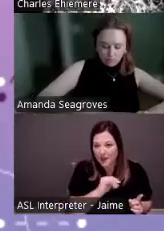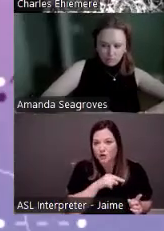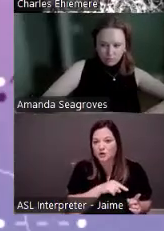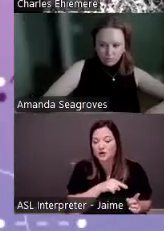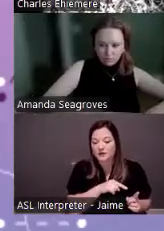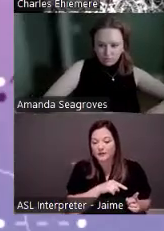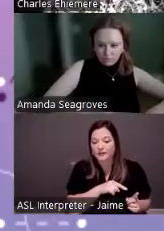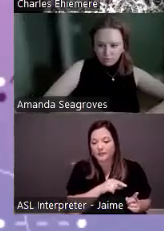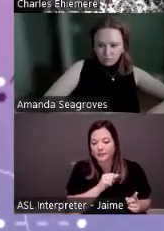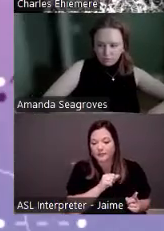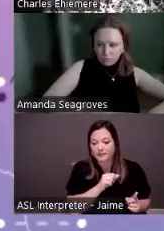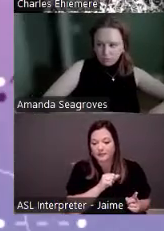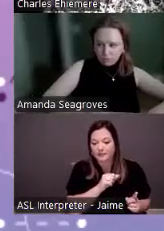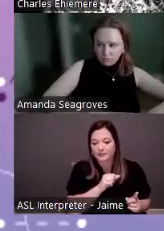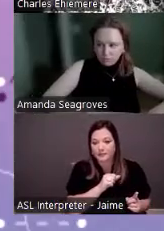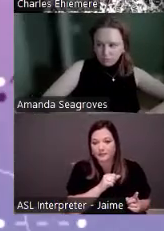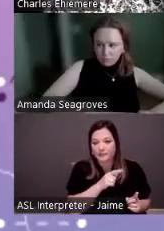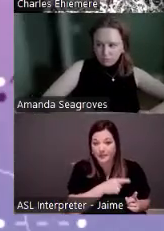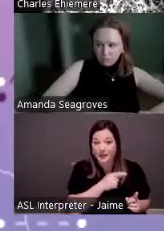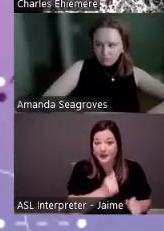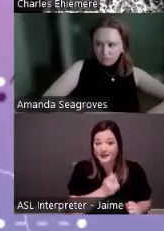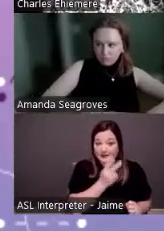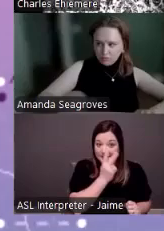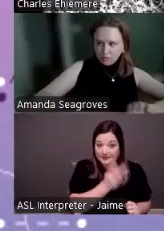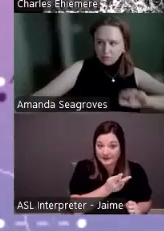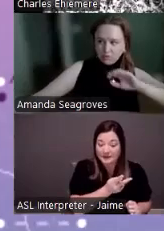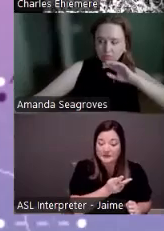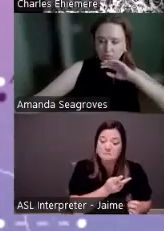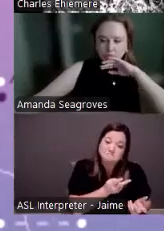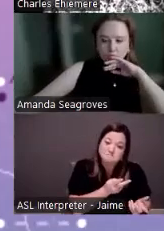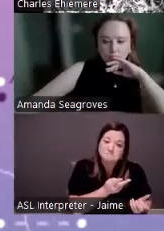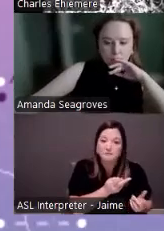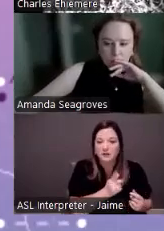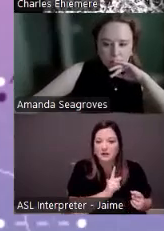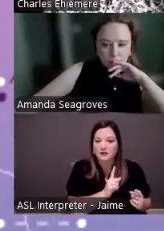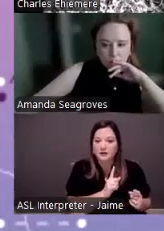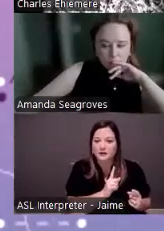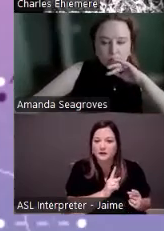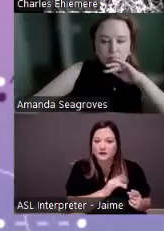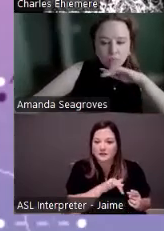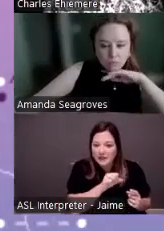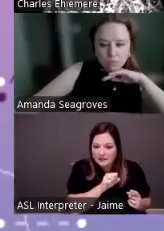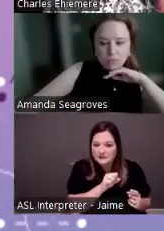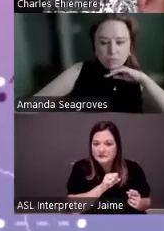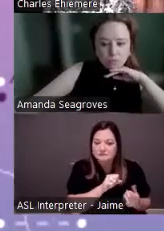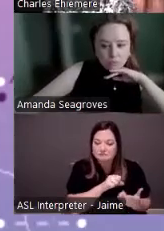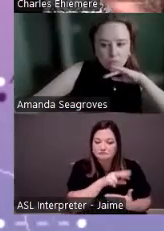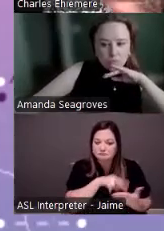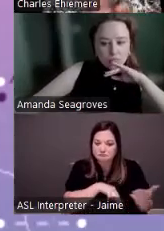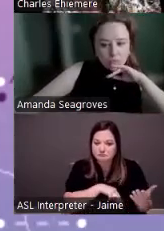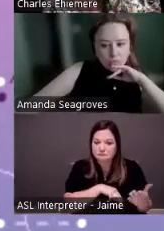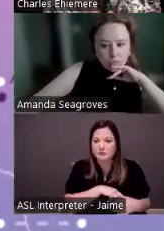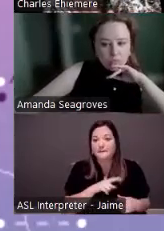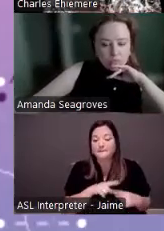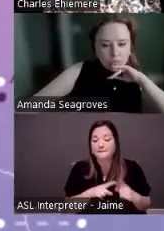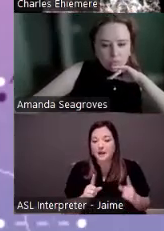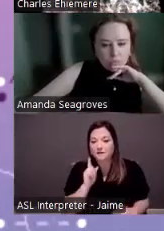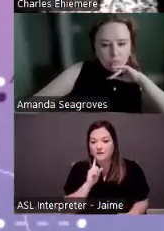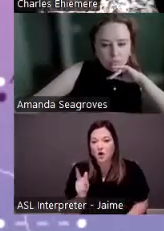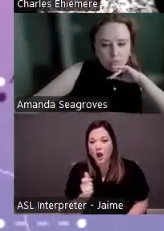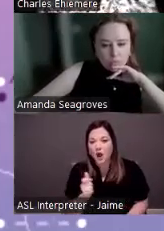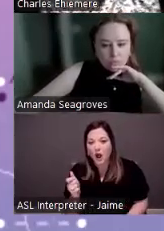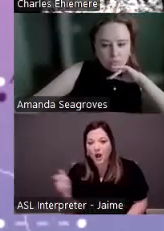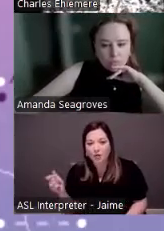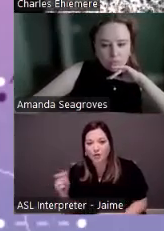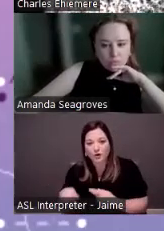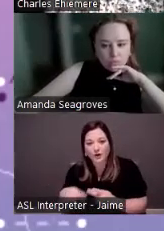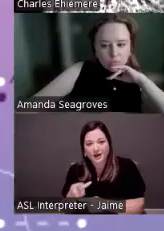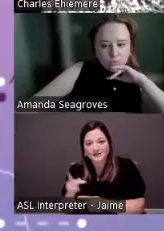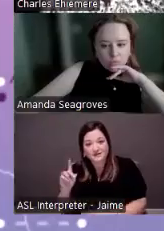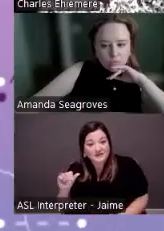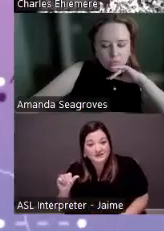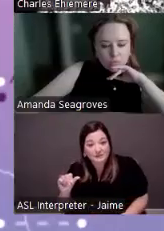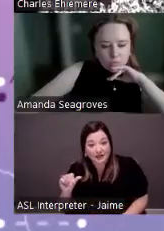But other features chores for other types of disabilities--